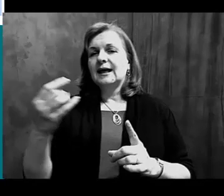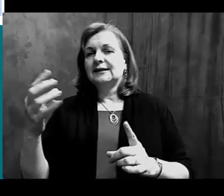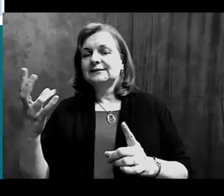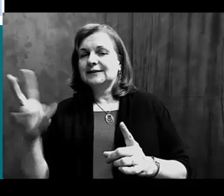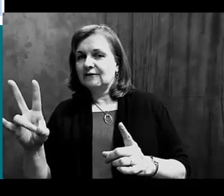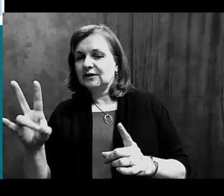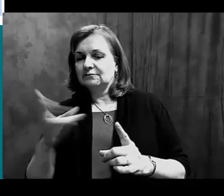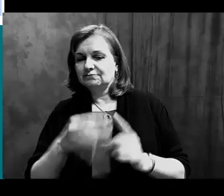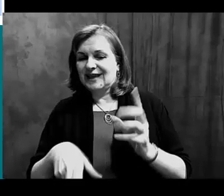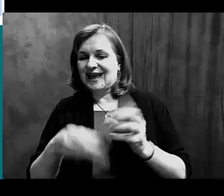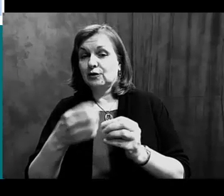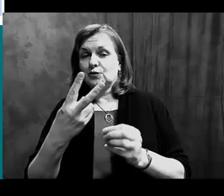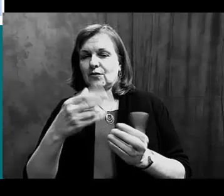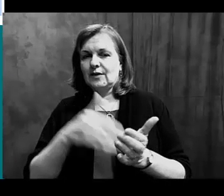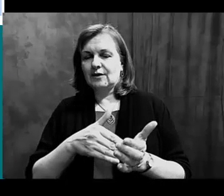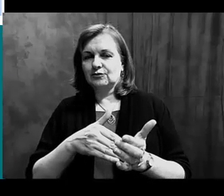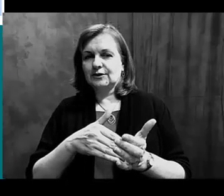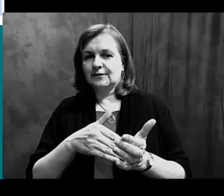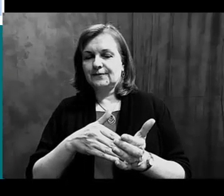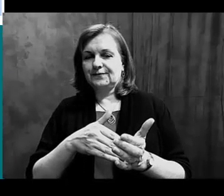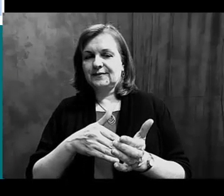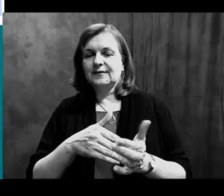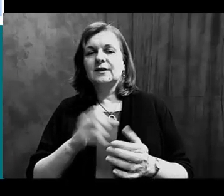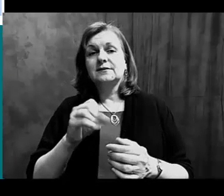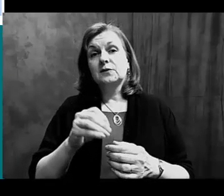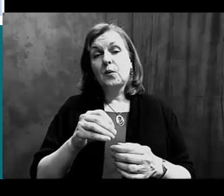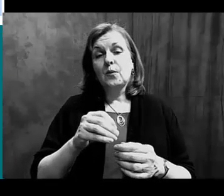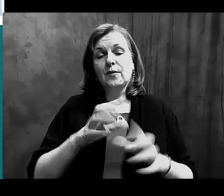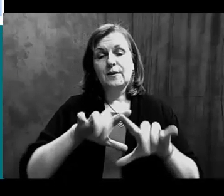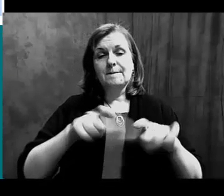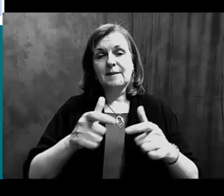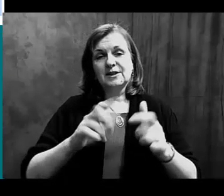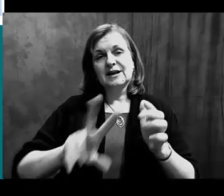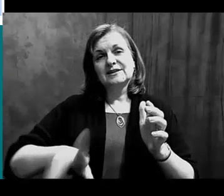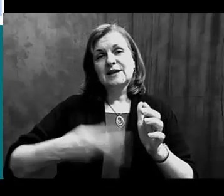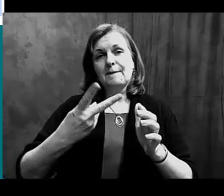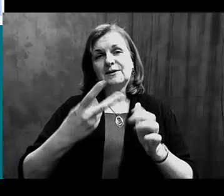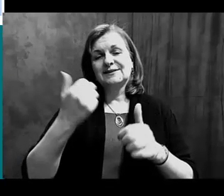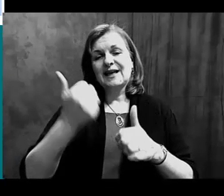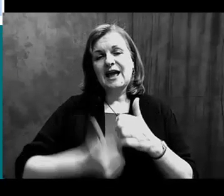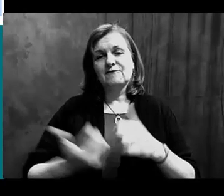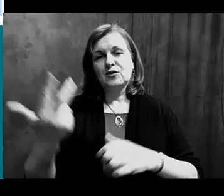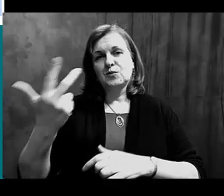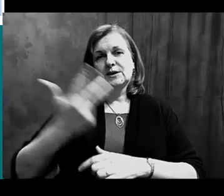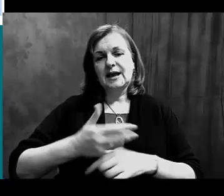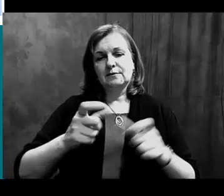but between day four and day seven it adds 2000 every three days so the population doubles